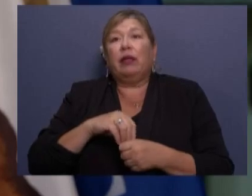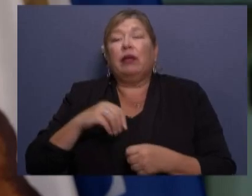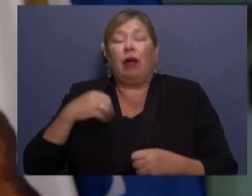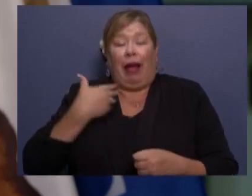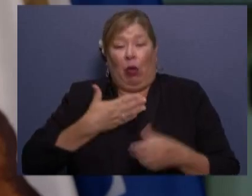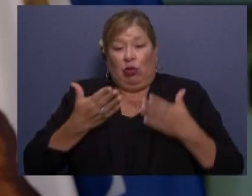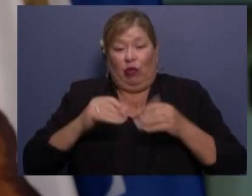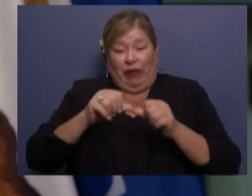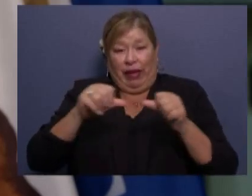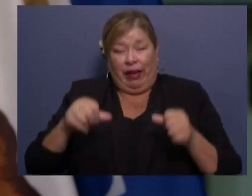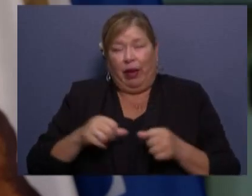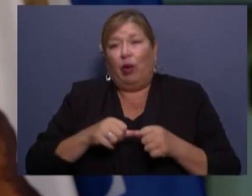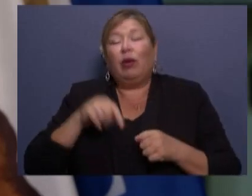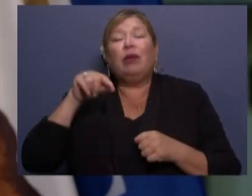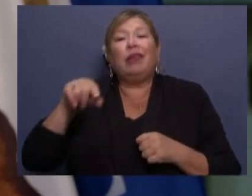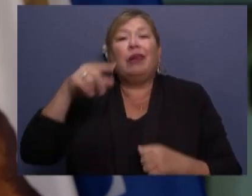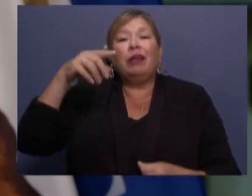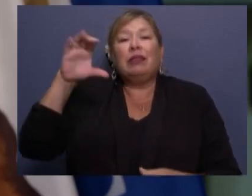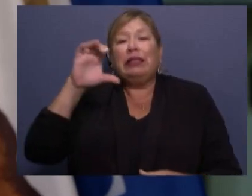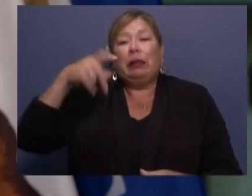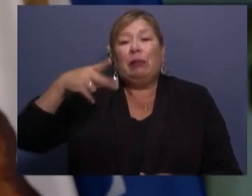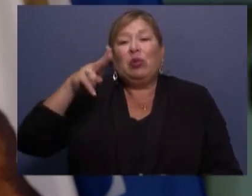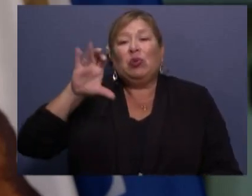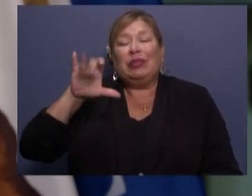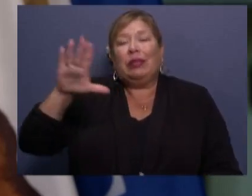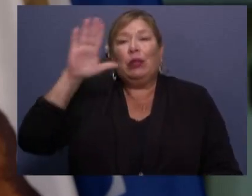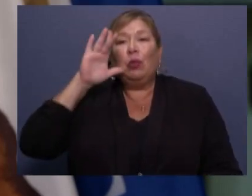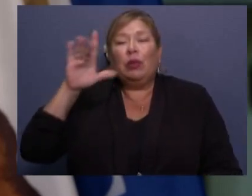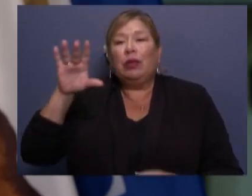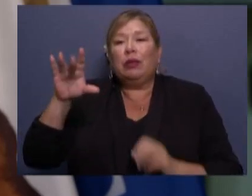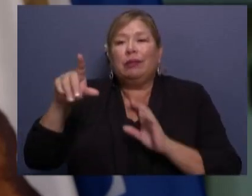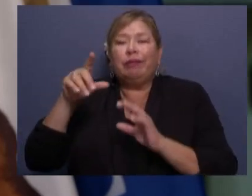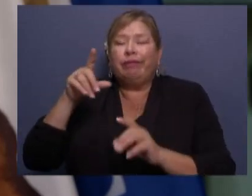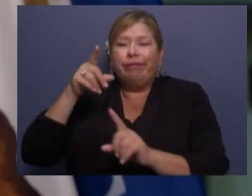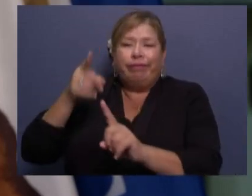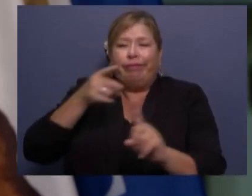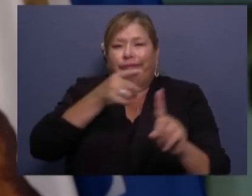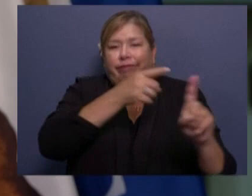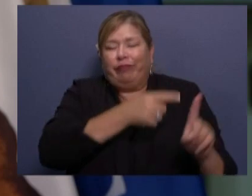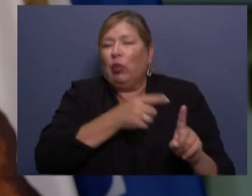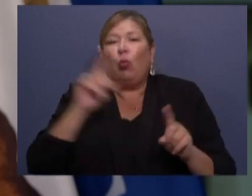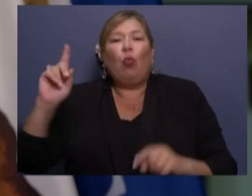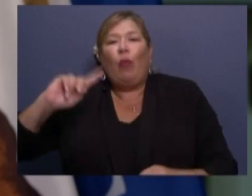service area would then allocate. Those rotating outages to their customers, they would make the determination about